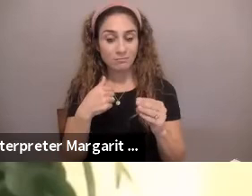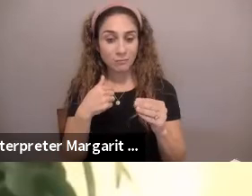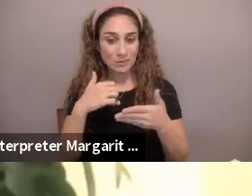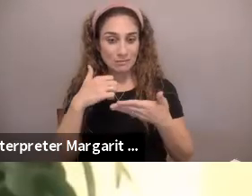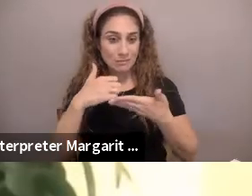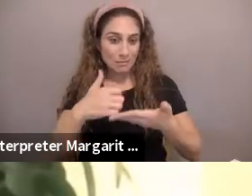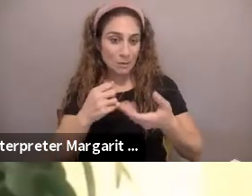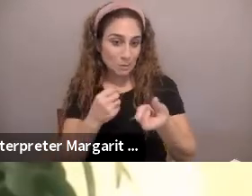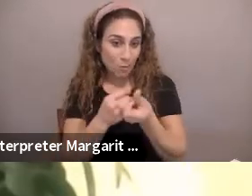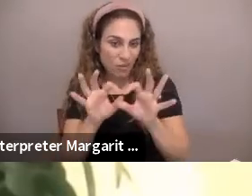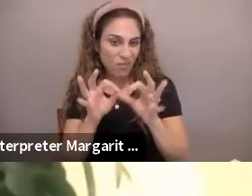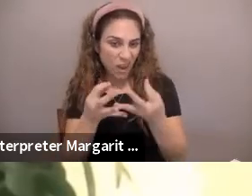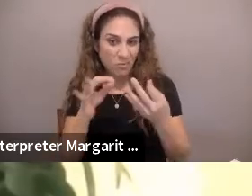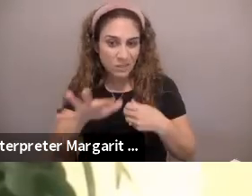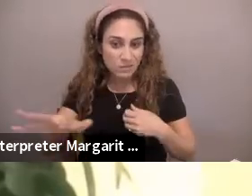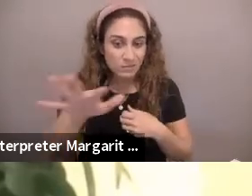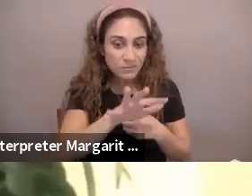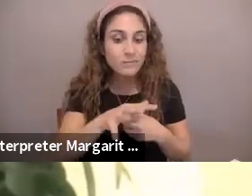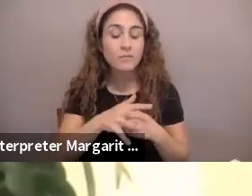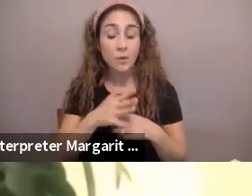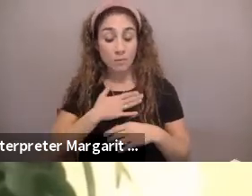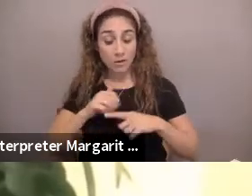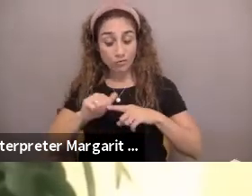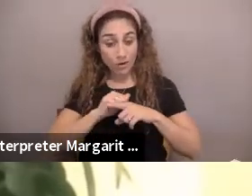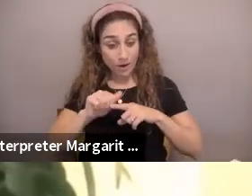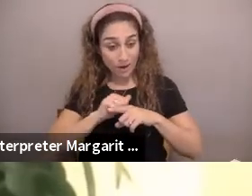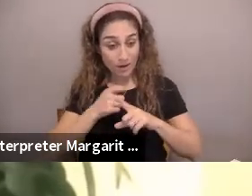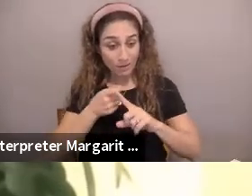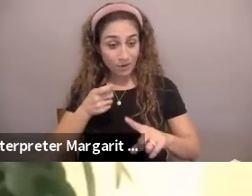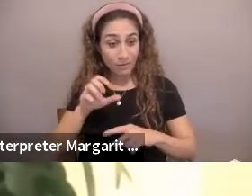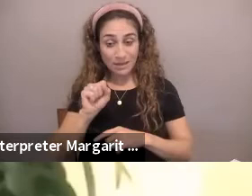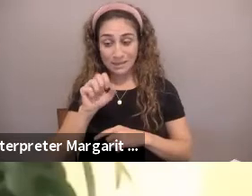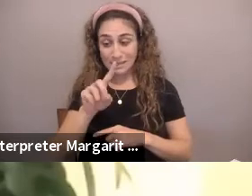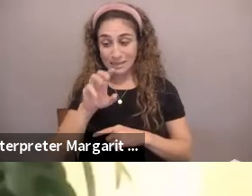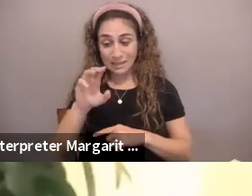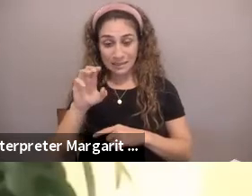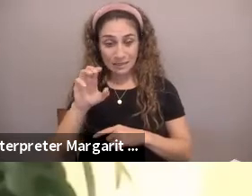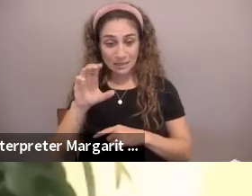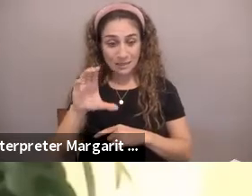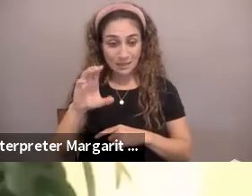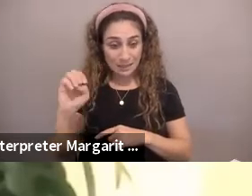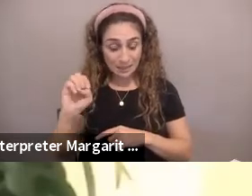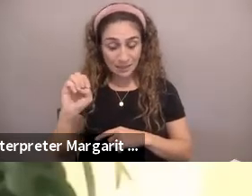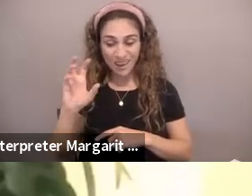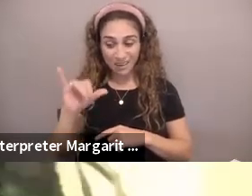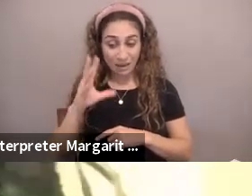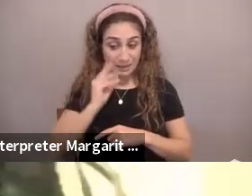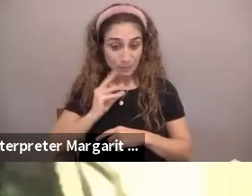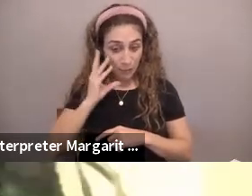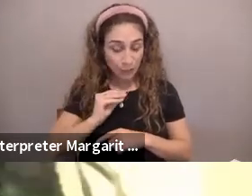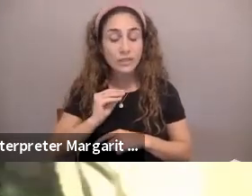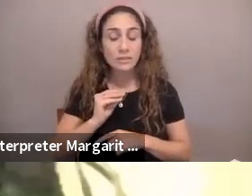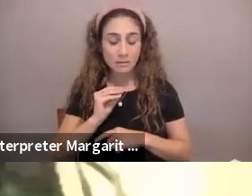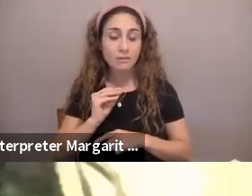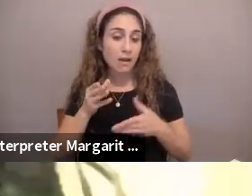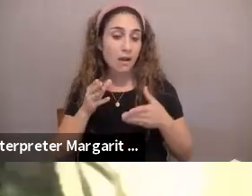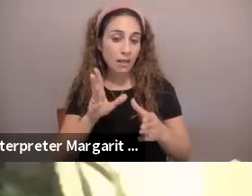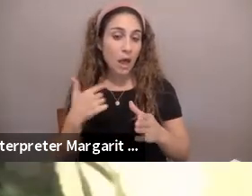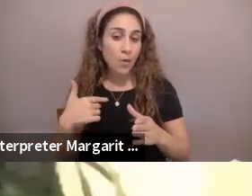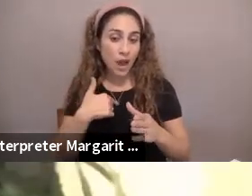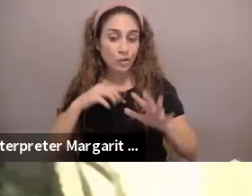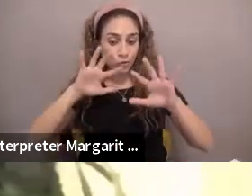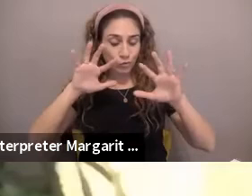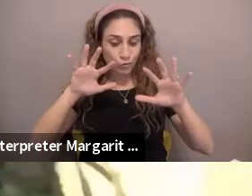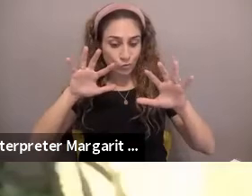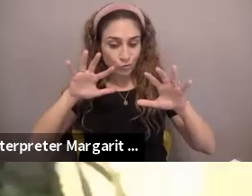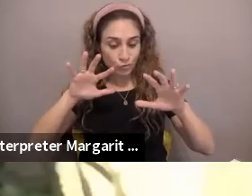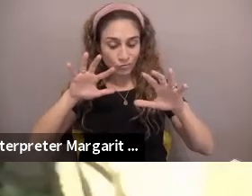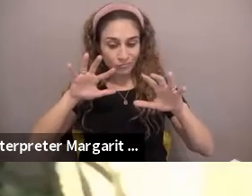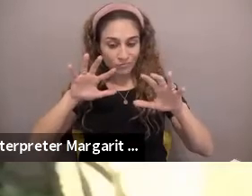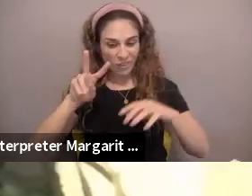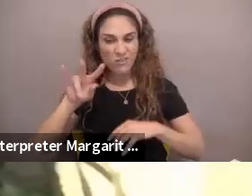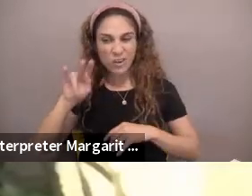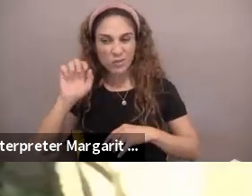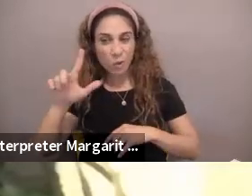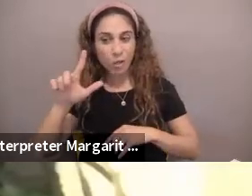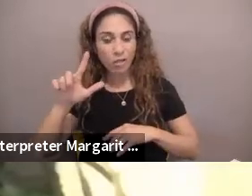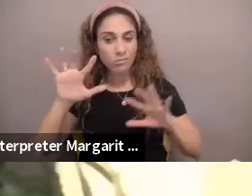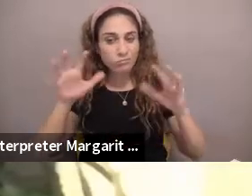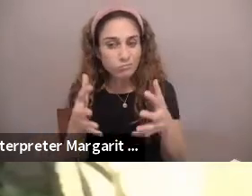My training as they see an experience allow us to virtually get together, angry, I can thank you enough for the training I received